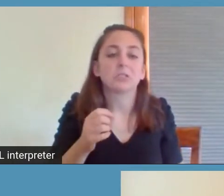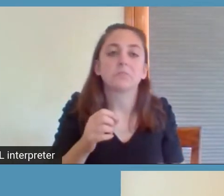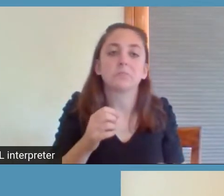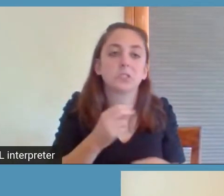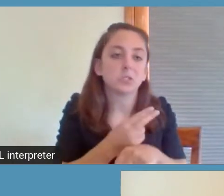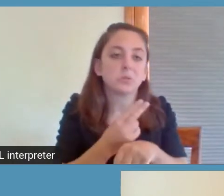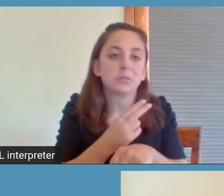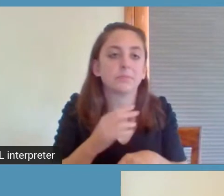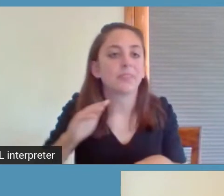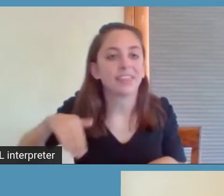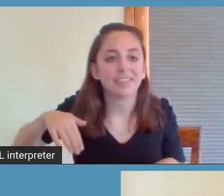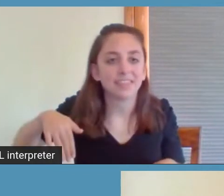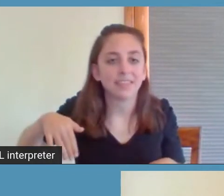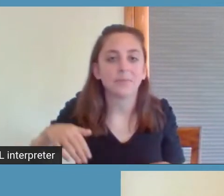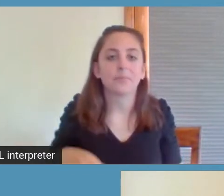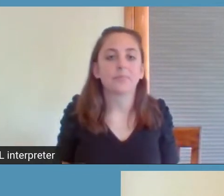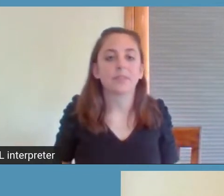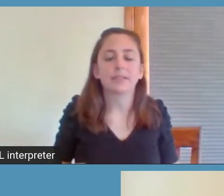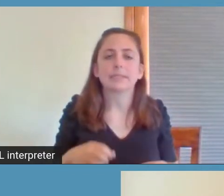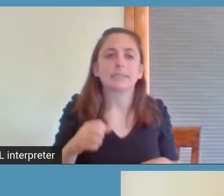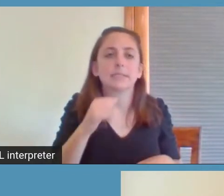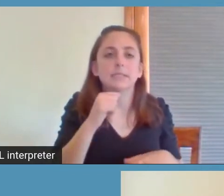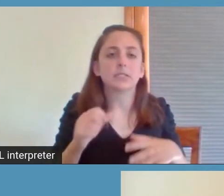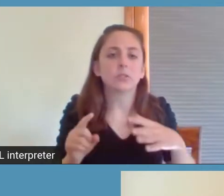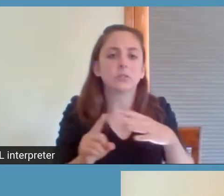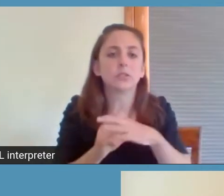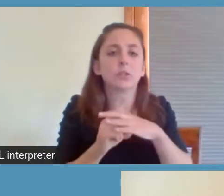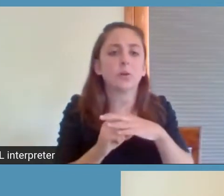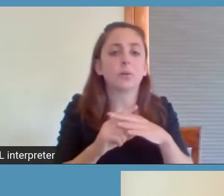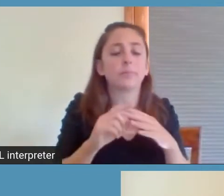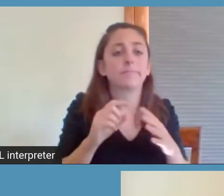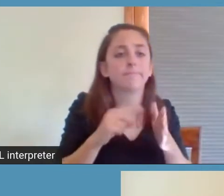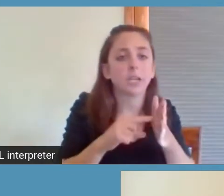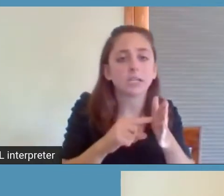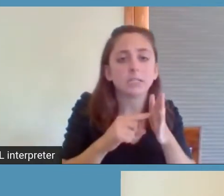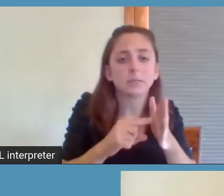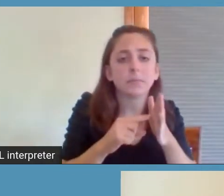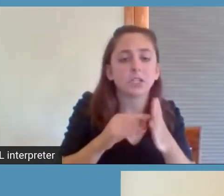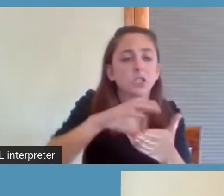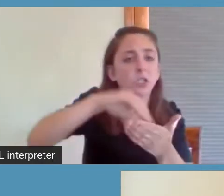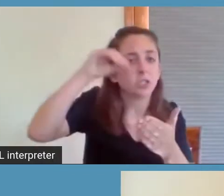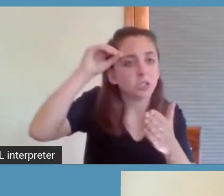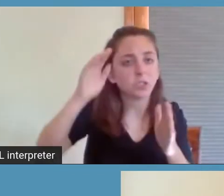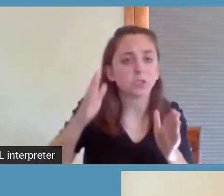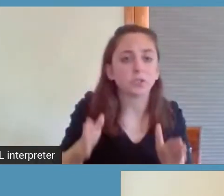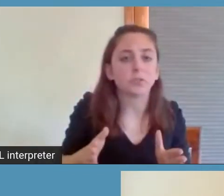it didn't come up for this particular exhibition because the students were um it was an issue for